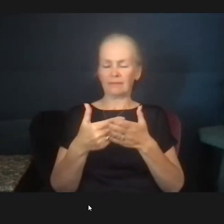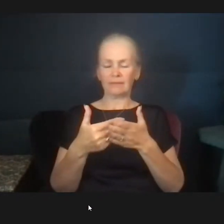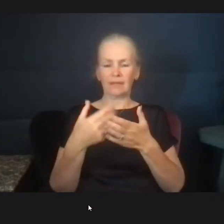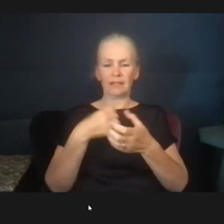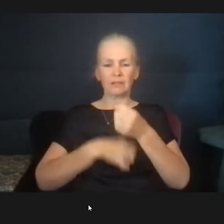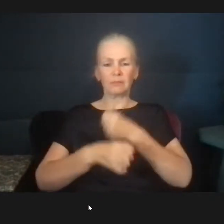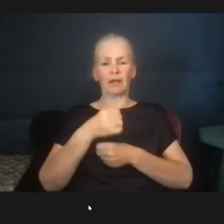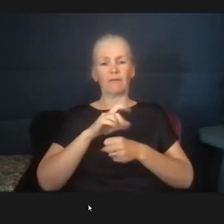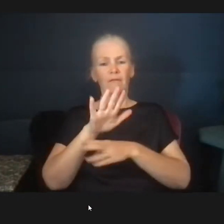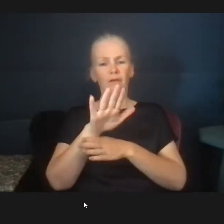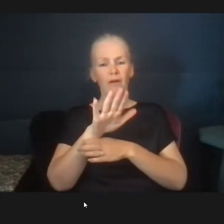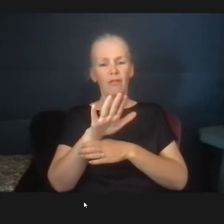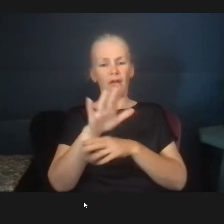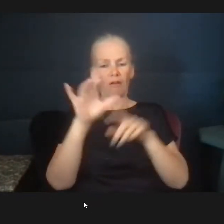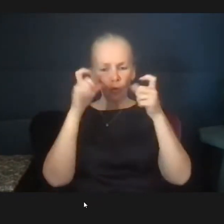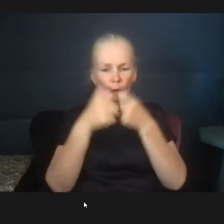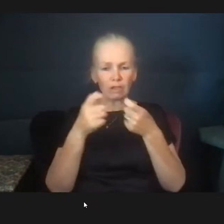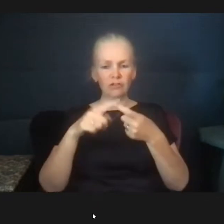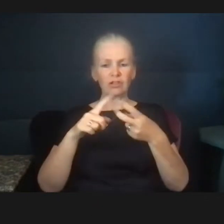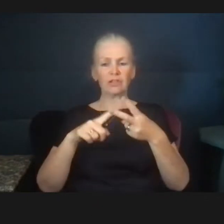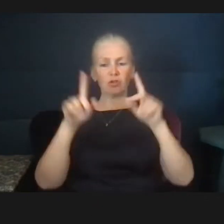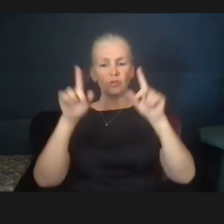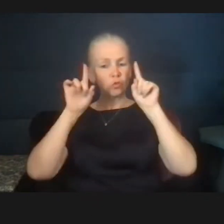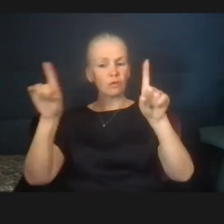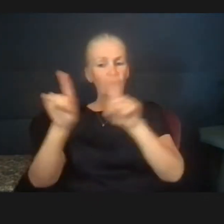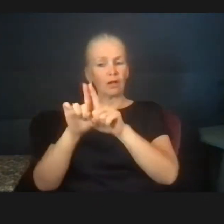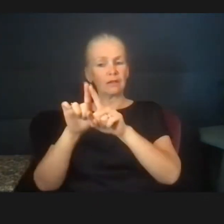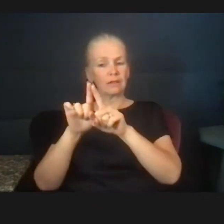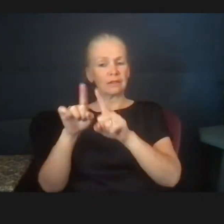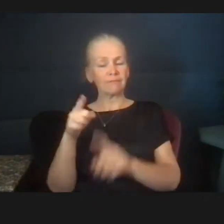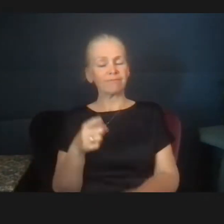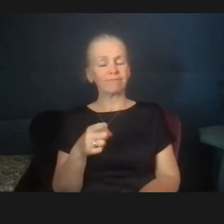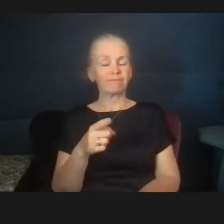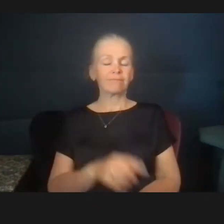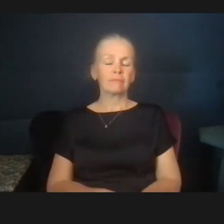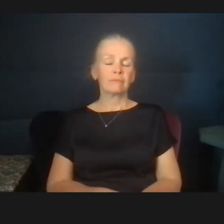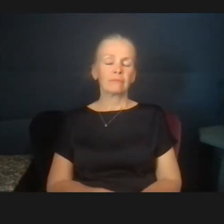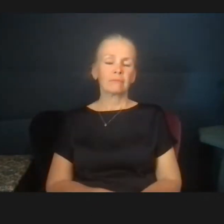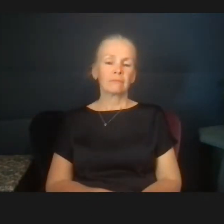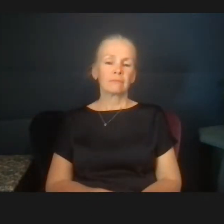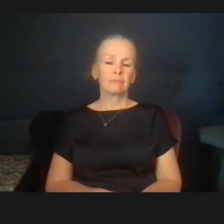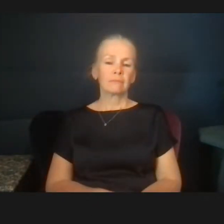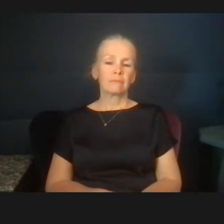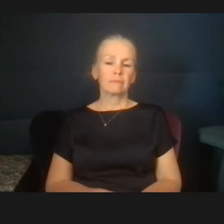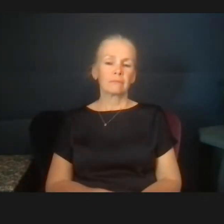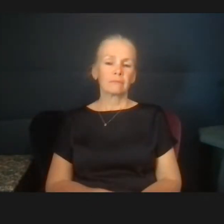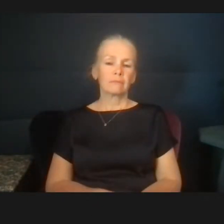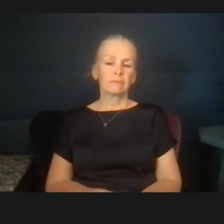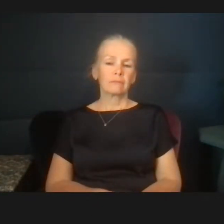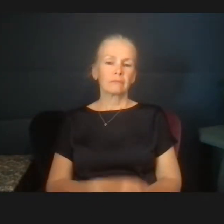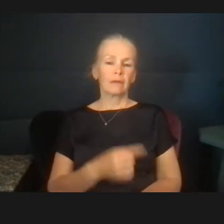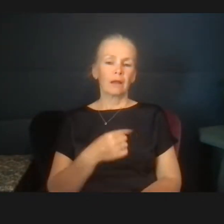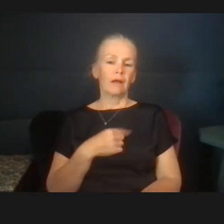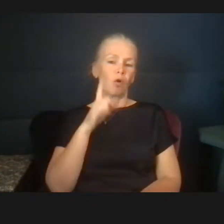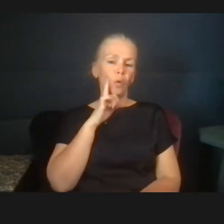further education colleges to universities. I've actually always been the black person in my team,